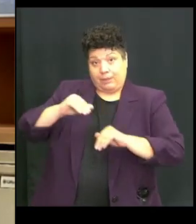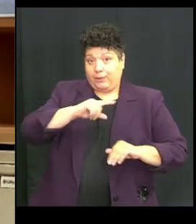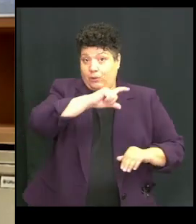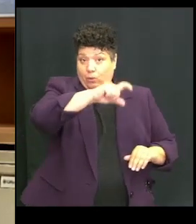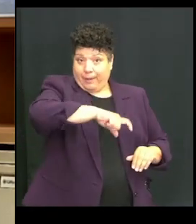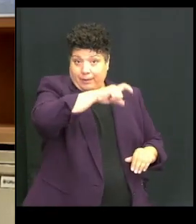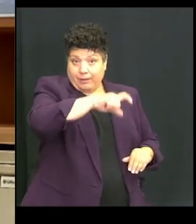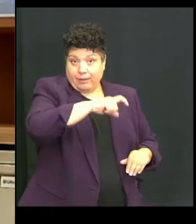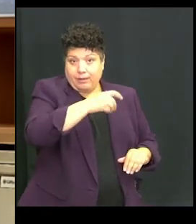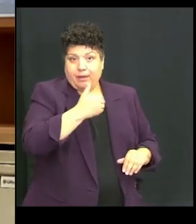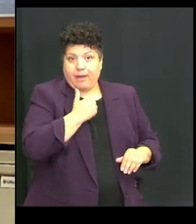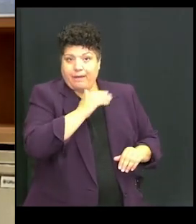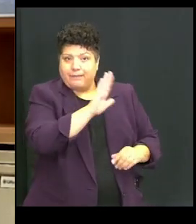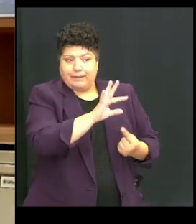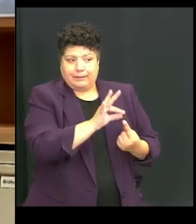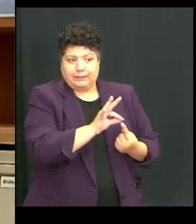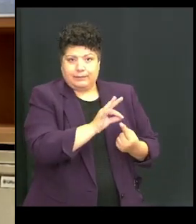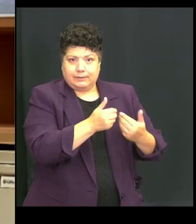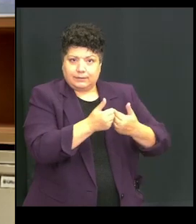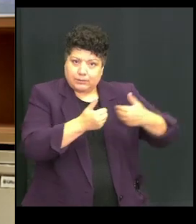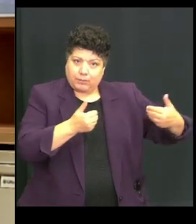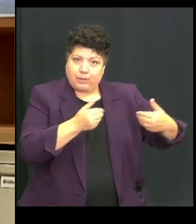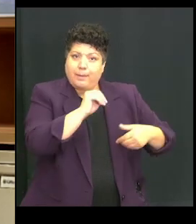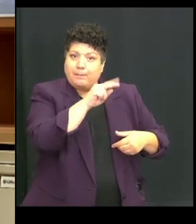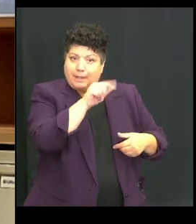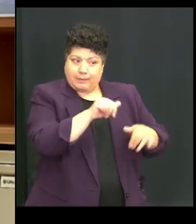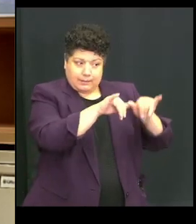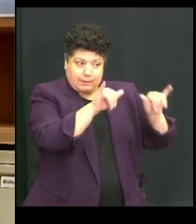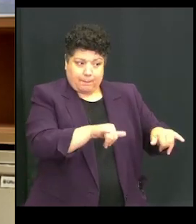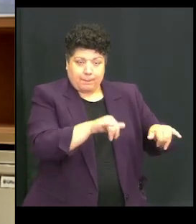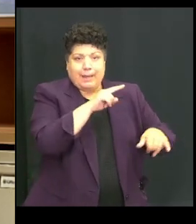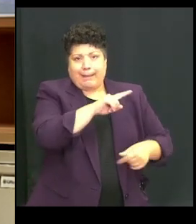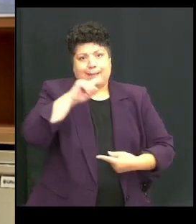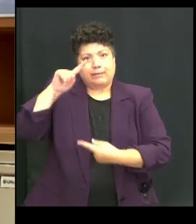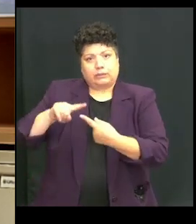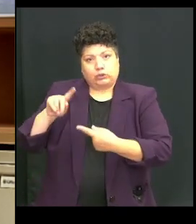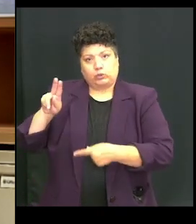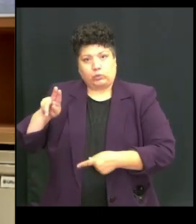with a distinct media system that is less dependent on the US while there may be things